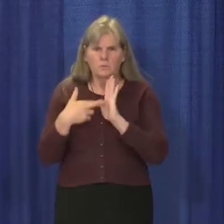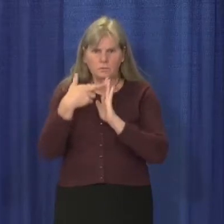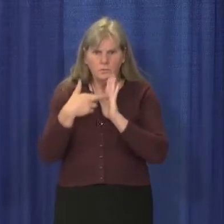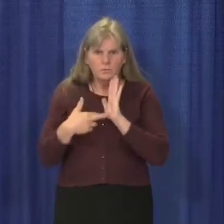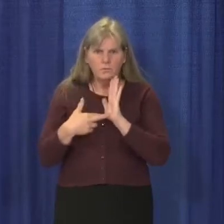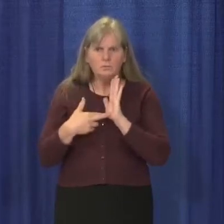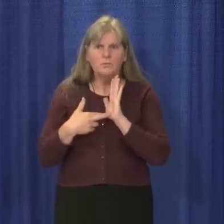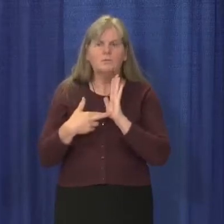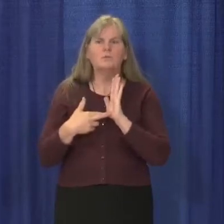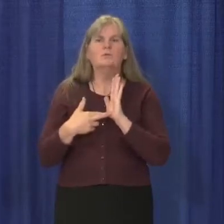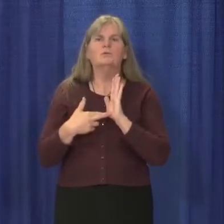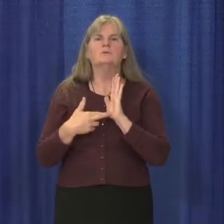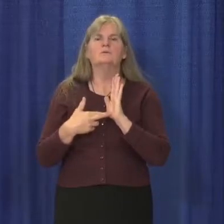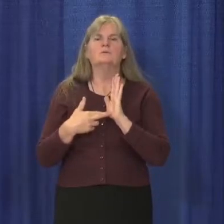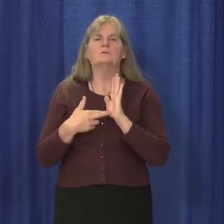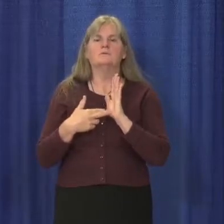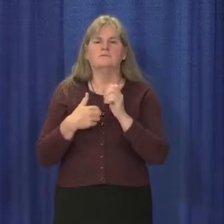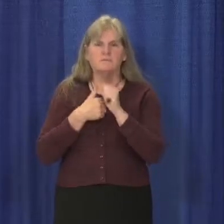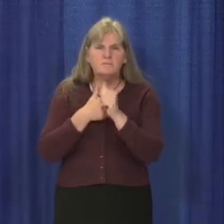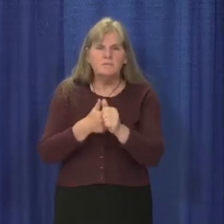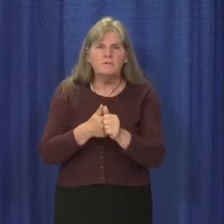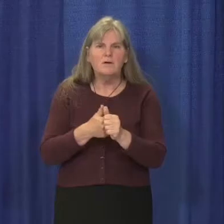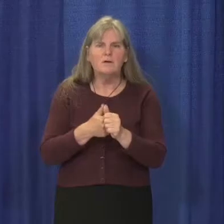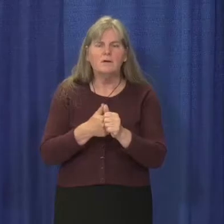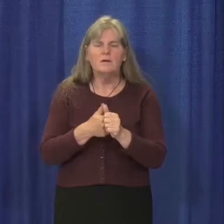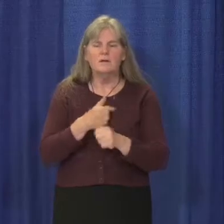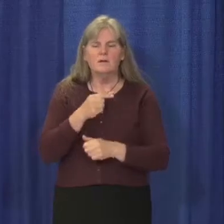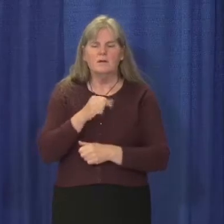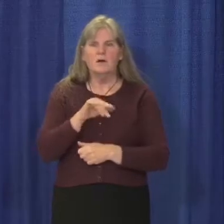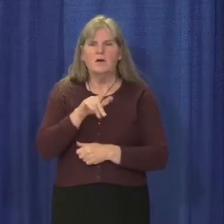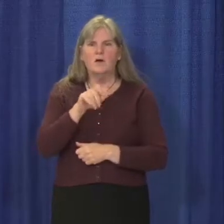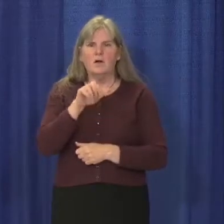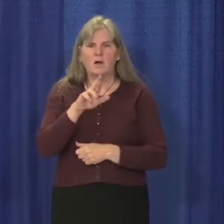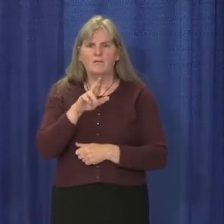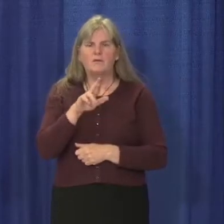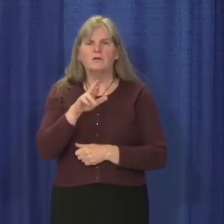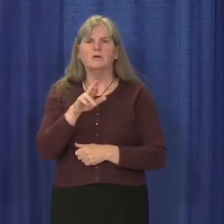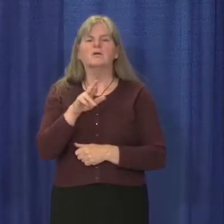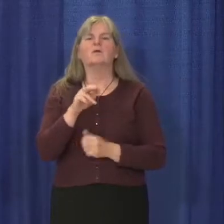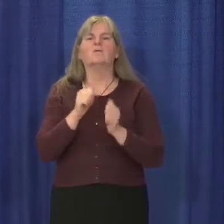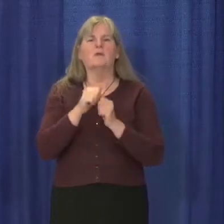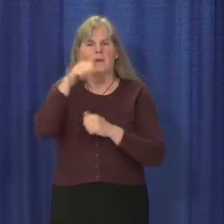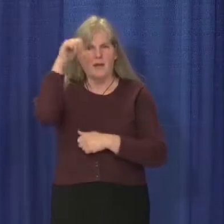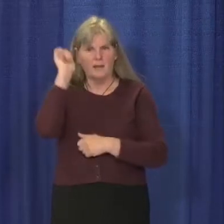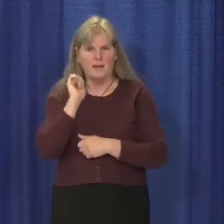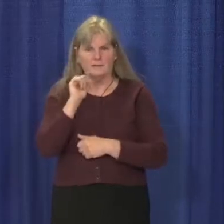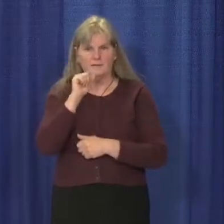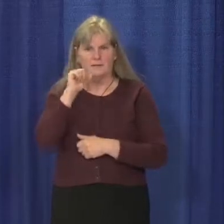forth and I spoke with the governor yesterday and let him